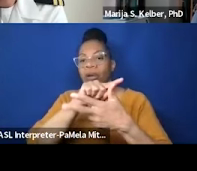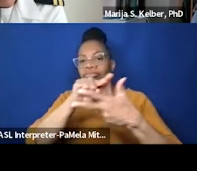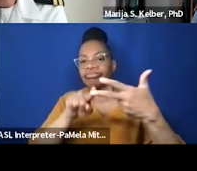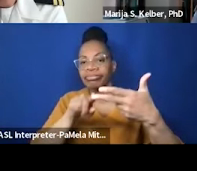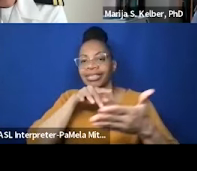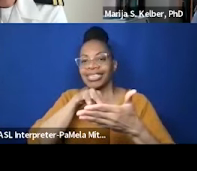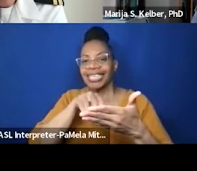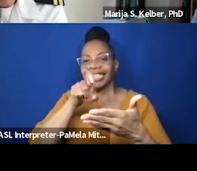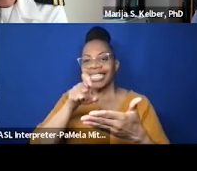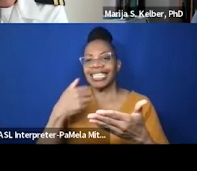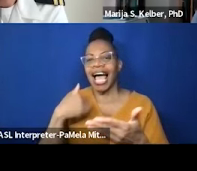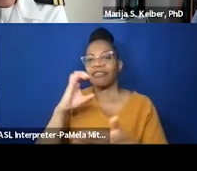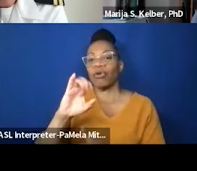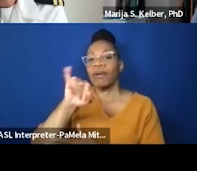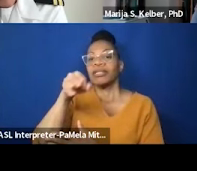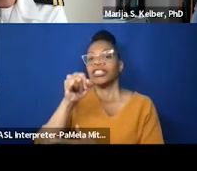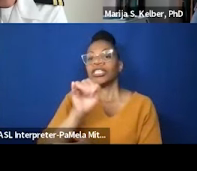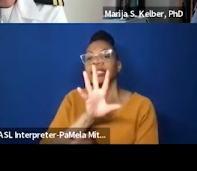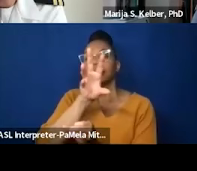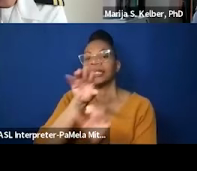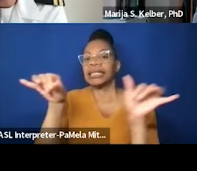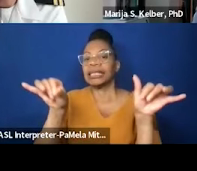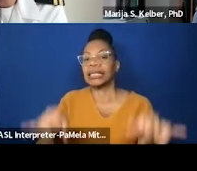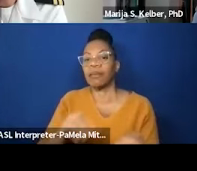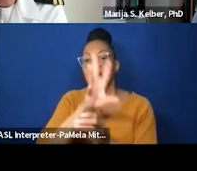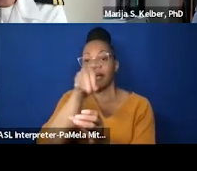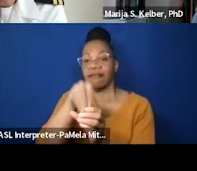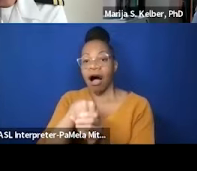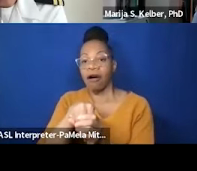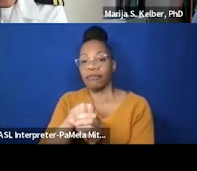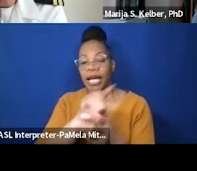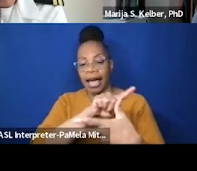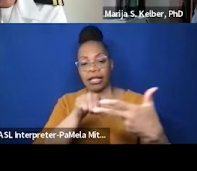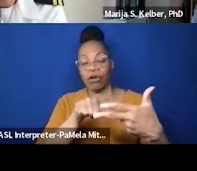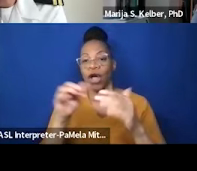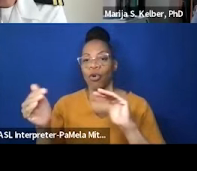criminal justice system involvement. And they were compared, that was compared to the individuals